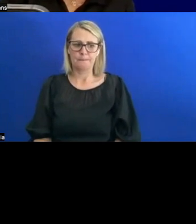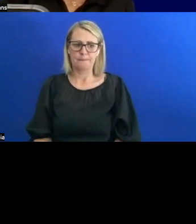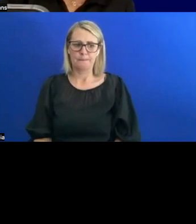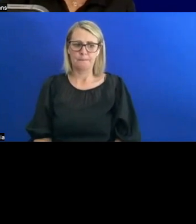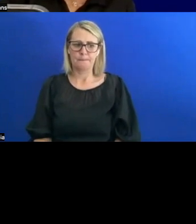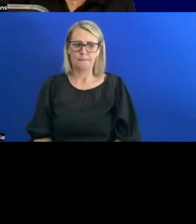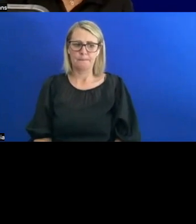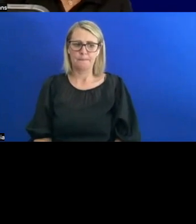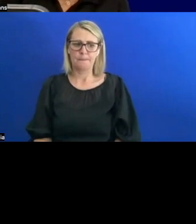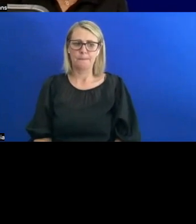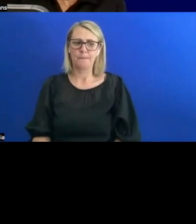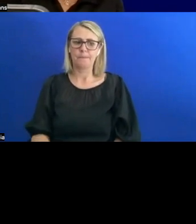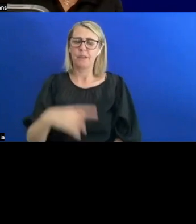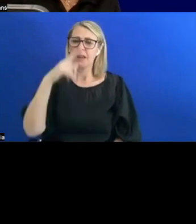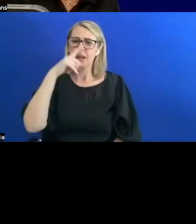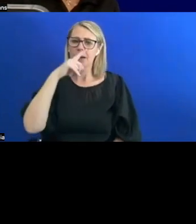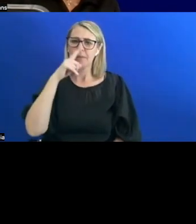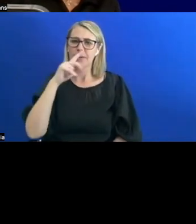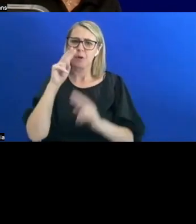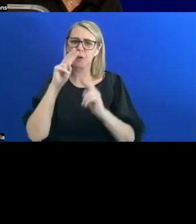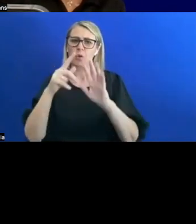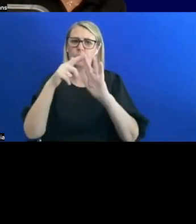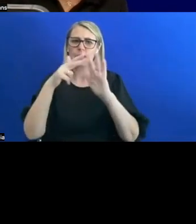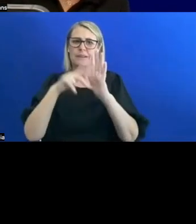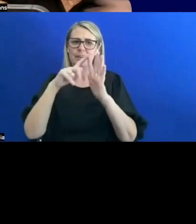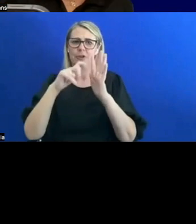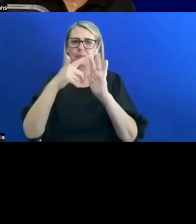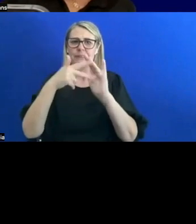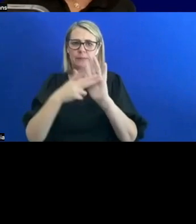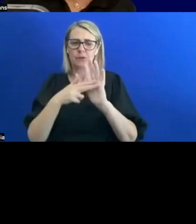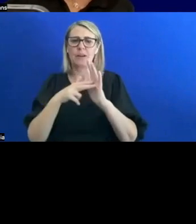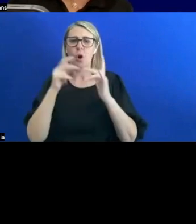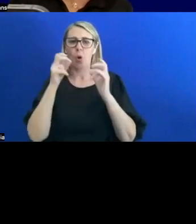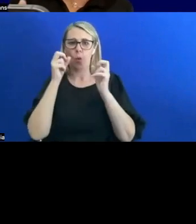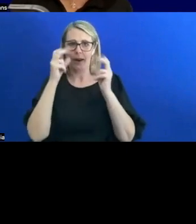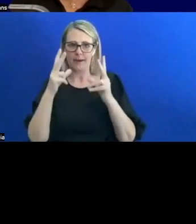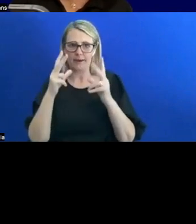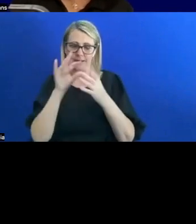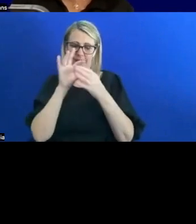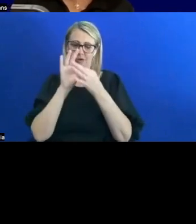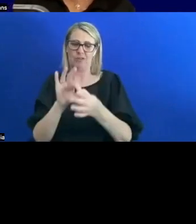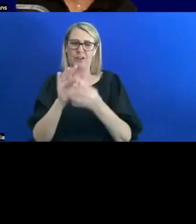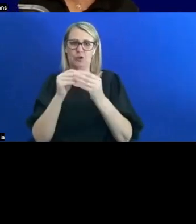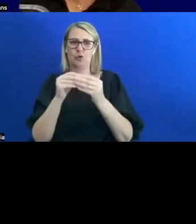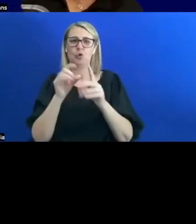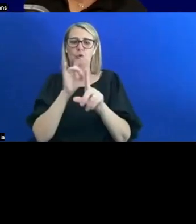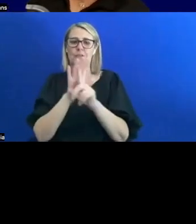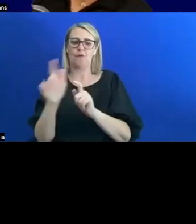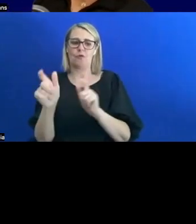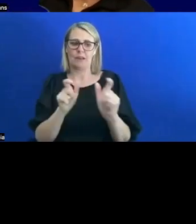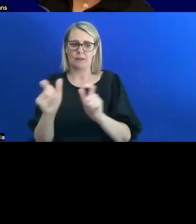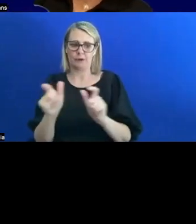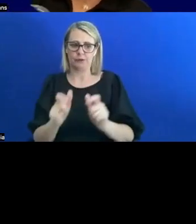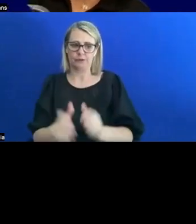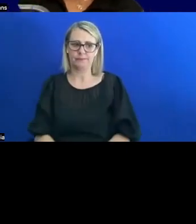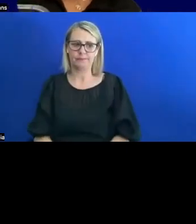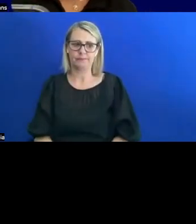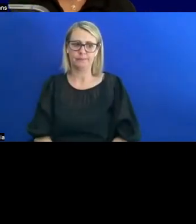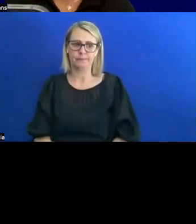If we look at interoceptive awareness now and its relationship to self-regulation, the Autism &